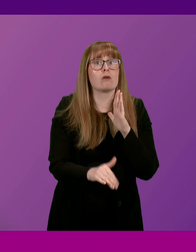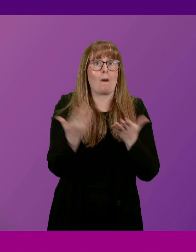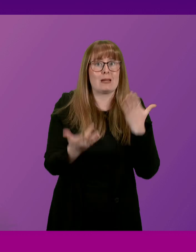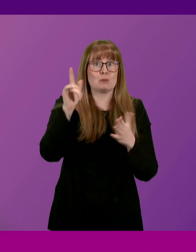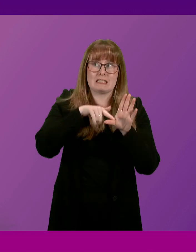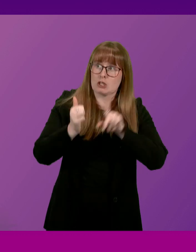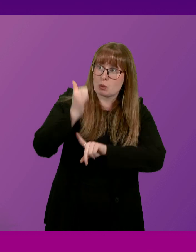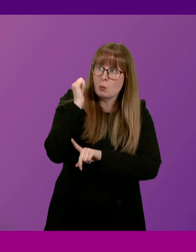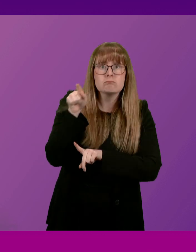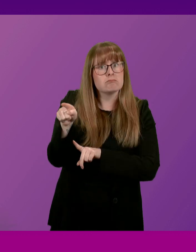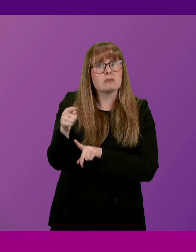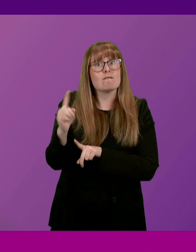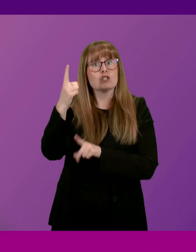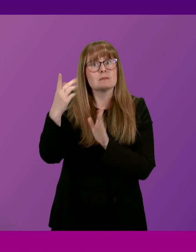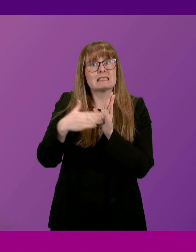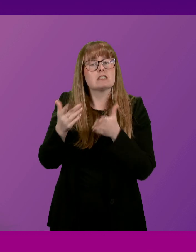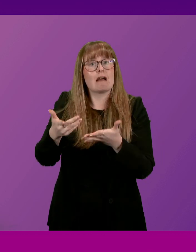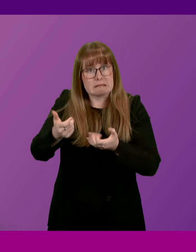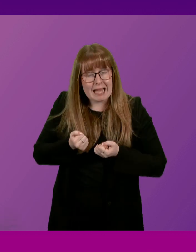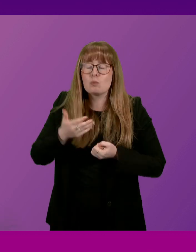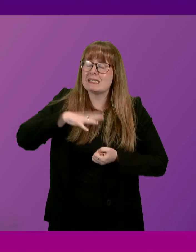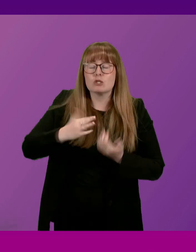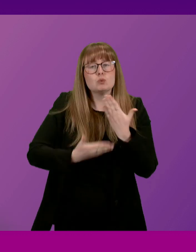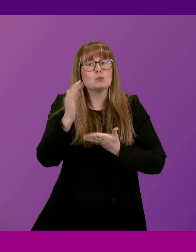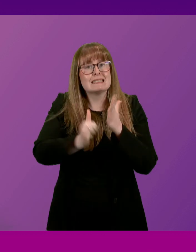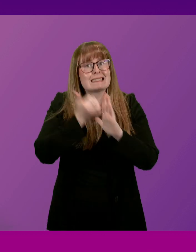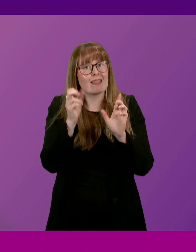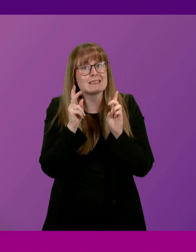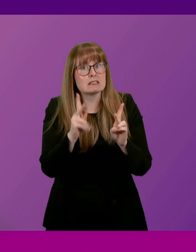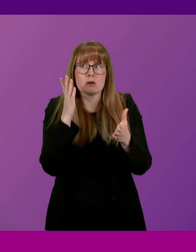First Minister accept that we need to build a skills system that is fit for the future,